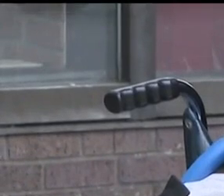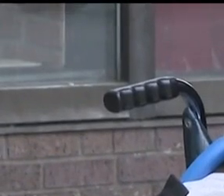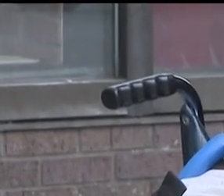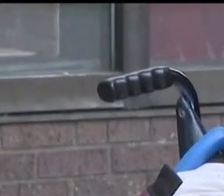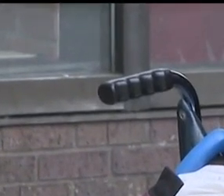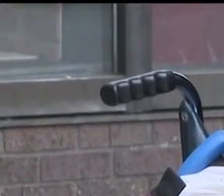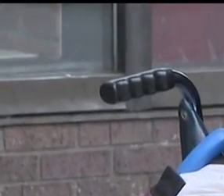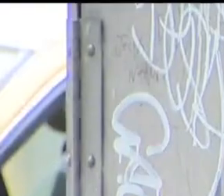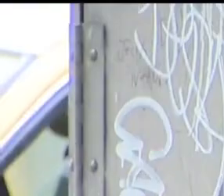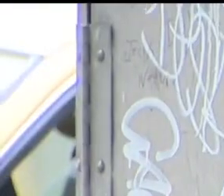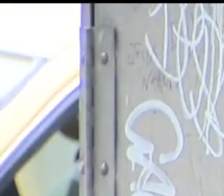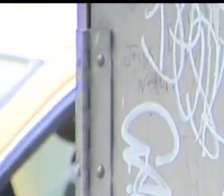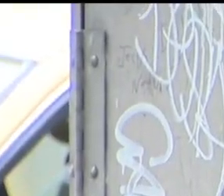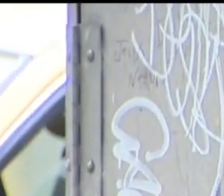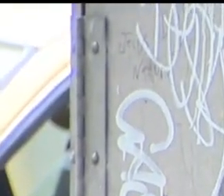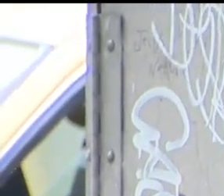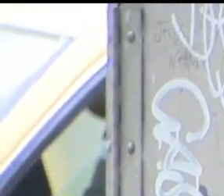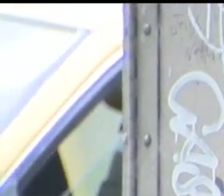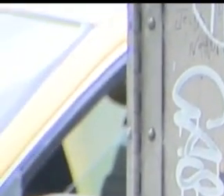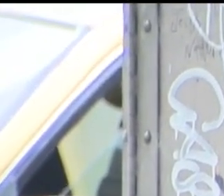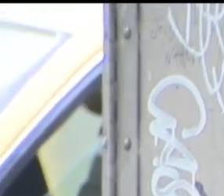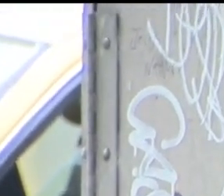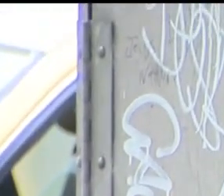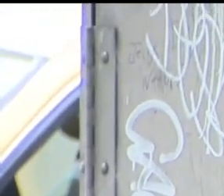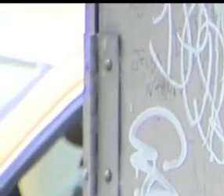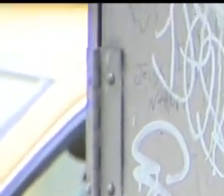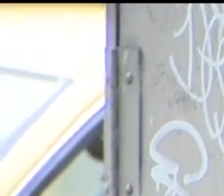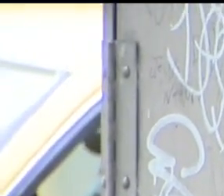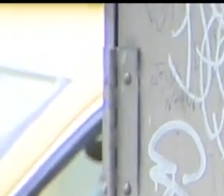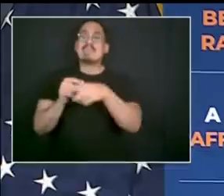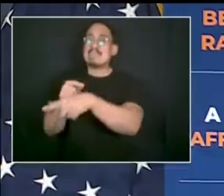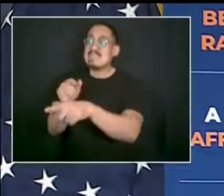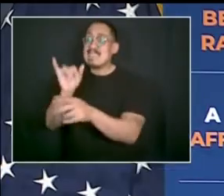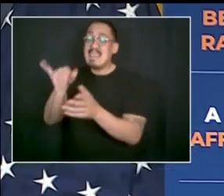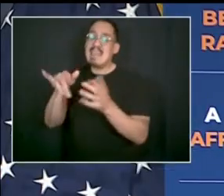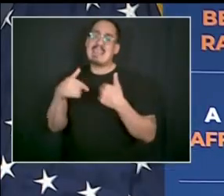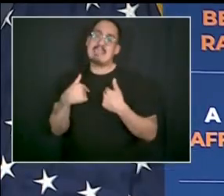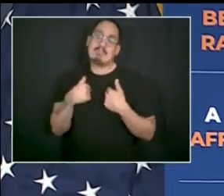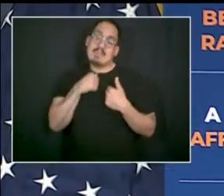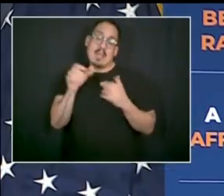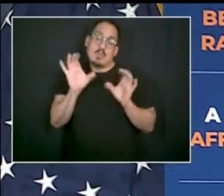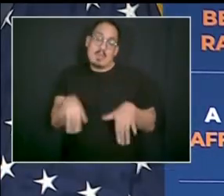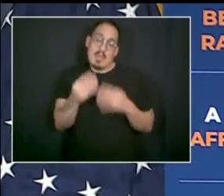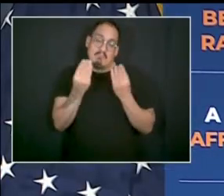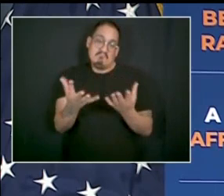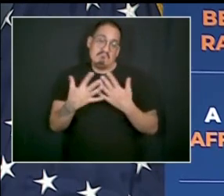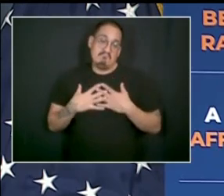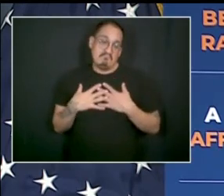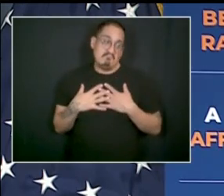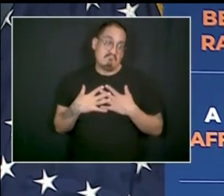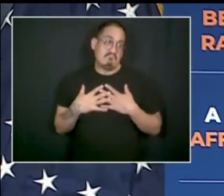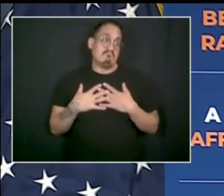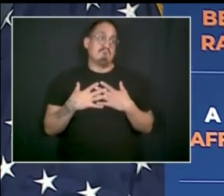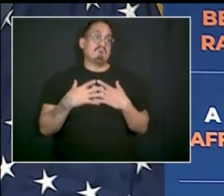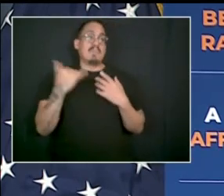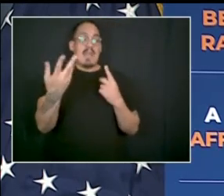TO PLAY RACE POLITICS. WE ARE NOT GOING TO SAY HEY, THIS PERSON NEEDS TO BE INVOLUNTARY REMOVED, BUT HOLD ON, THEY'RE BLACK SO WE'RE